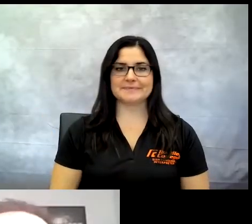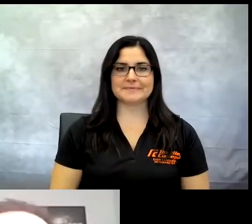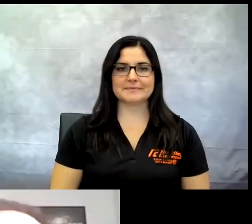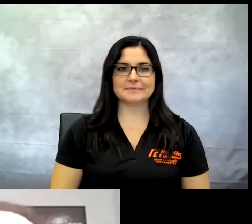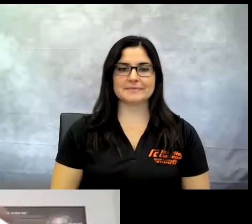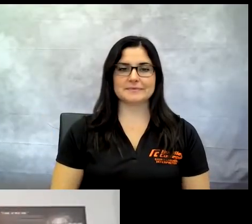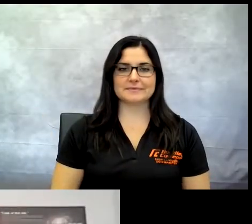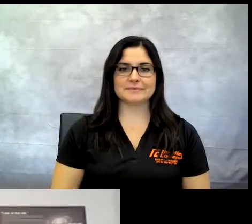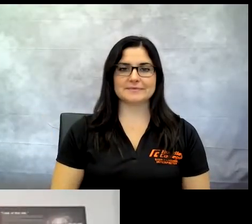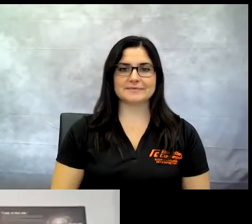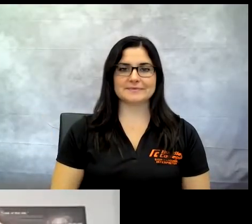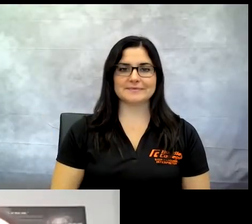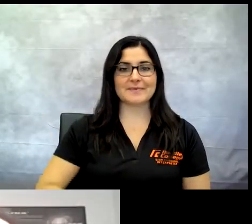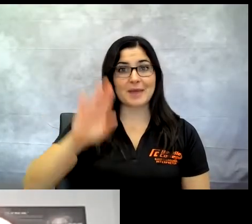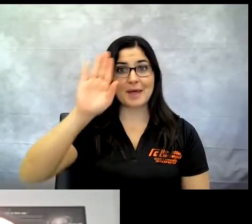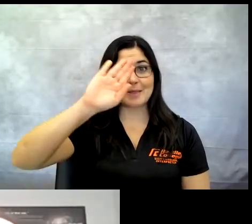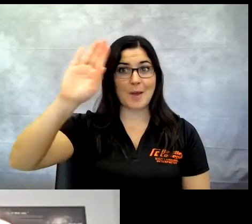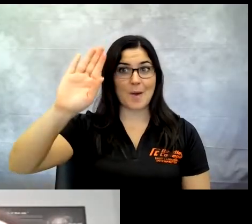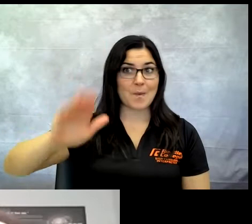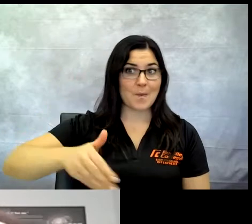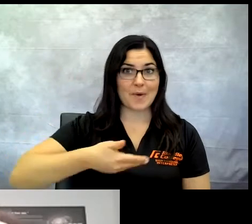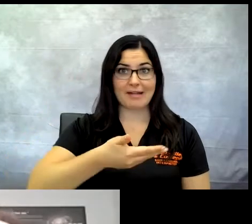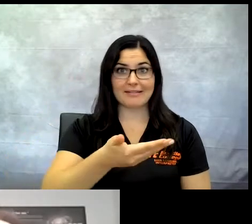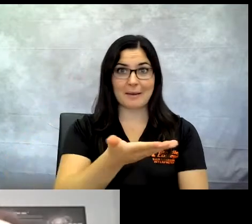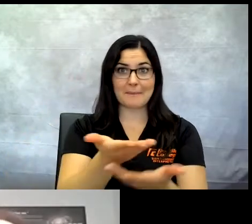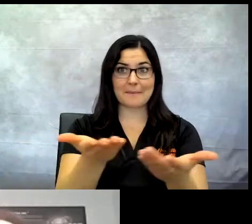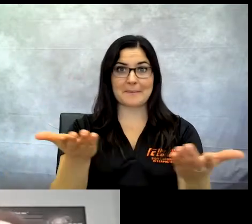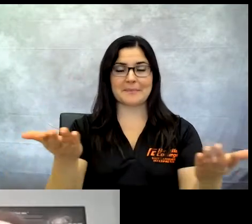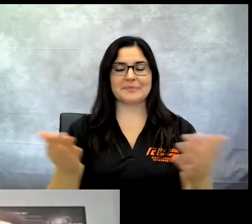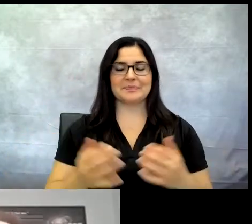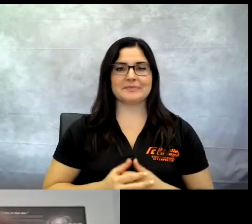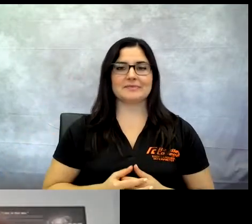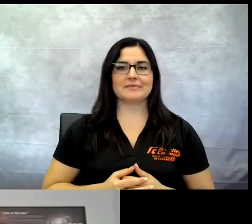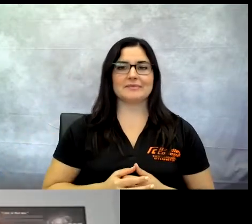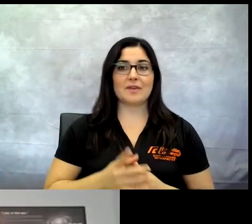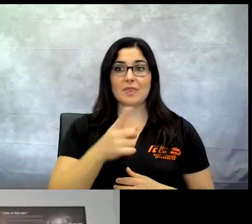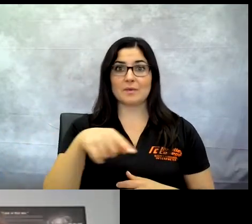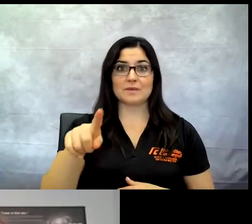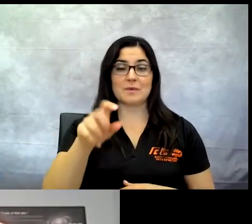All right. Welcome everybody. For those who are returners, welcome back for folks